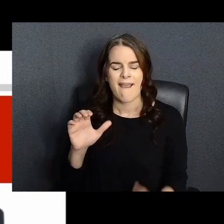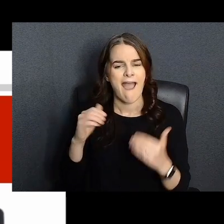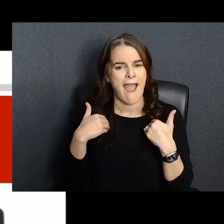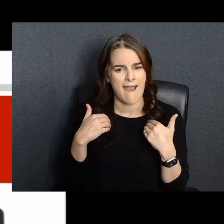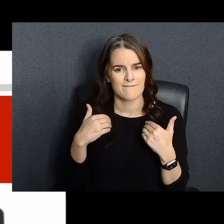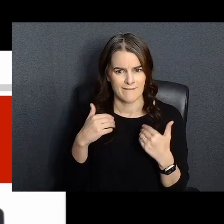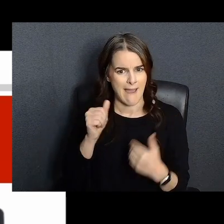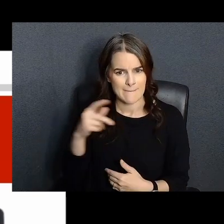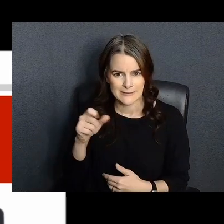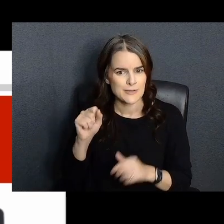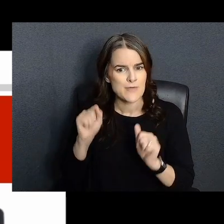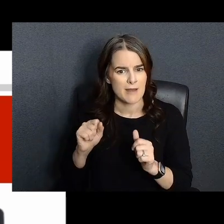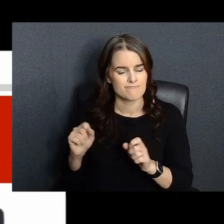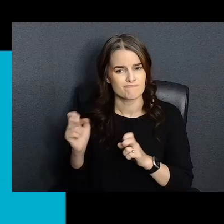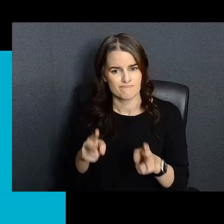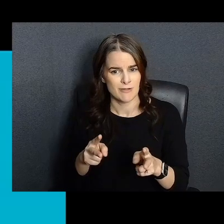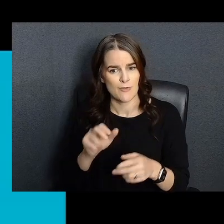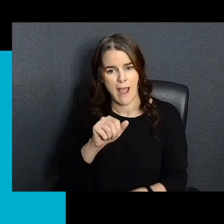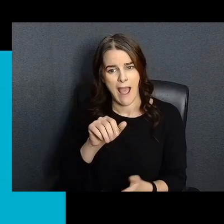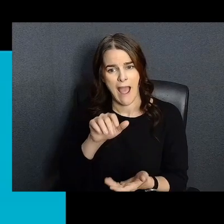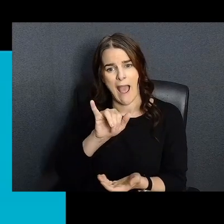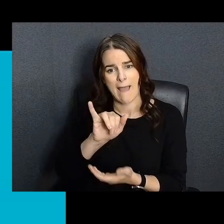going to take a look at some of those.